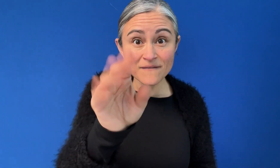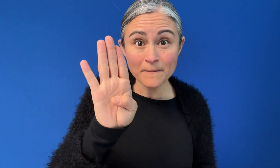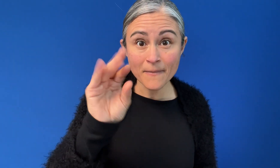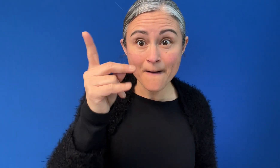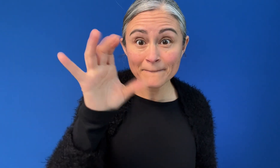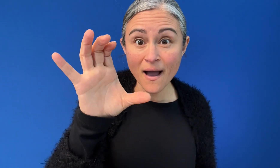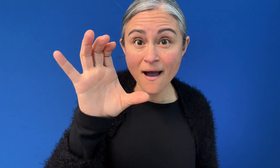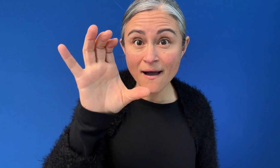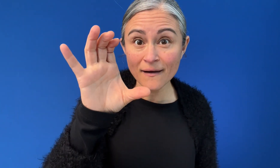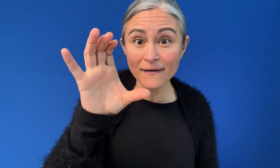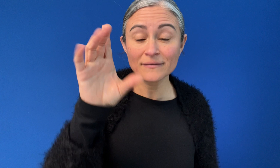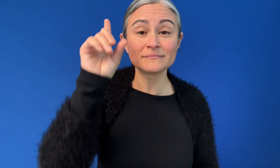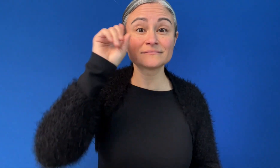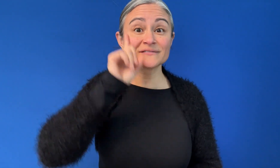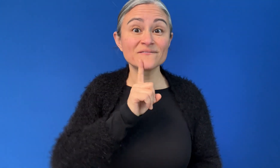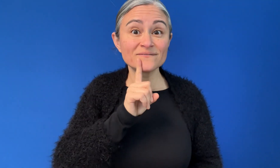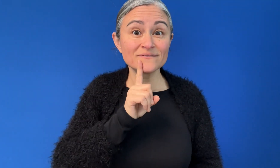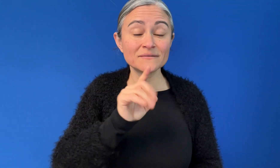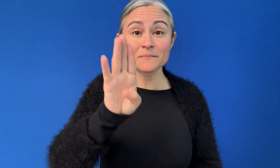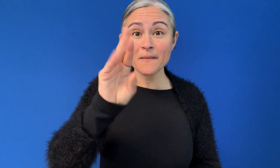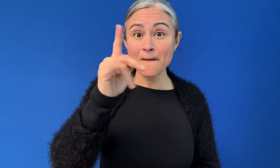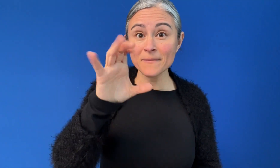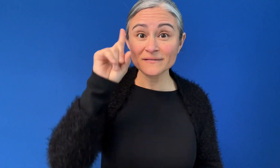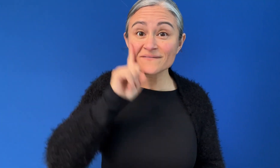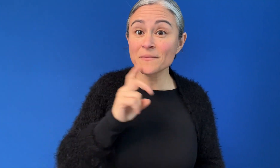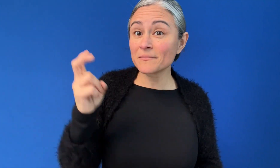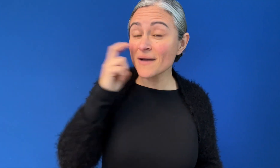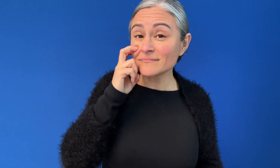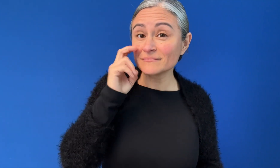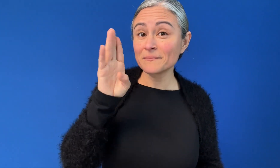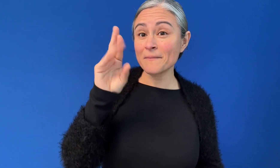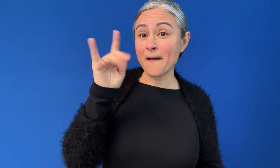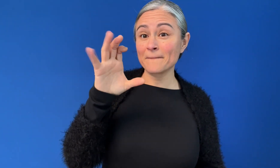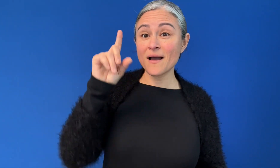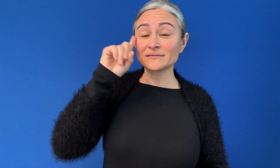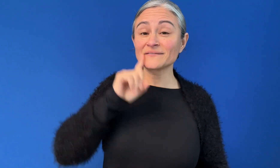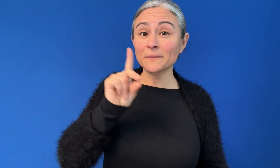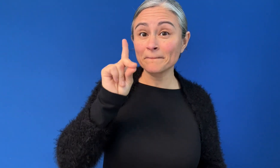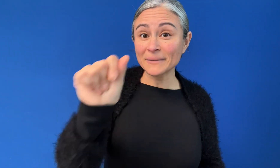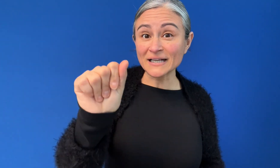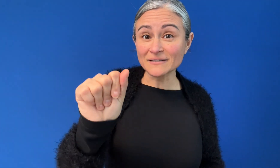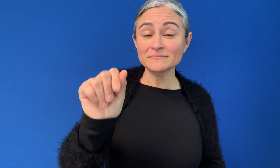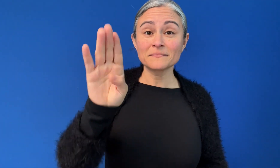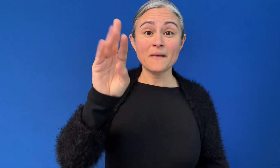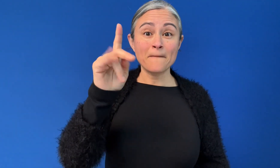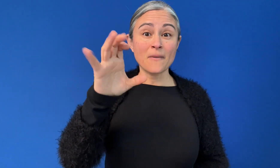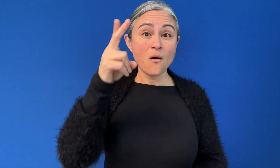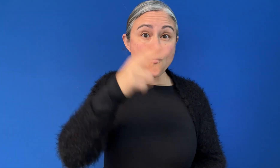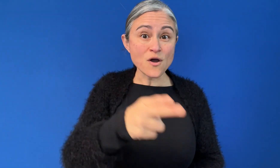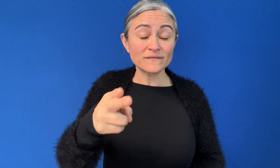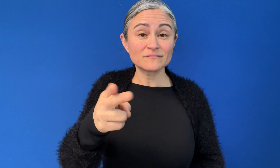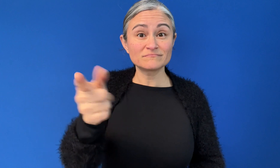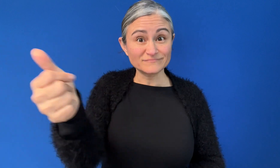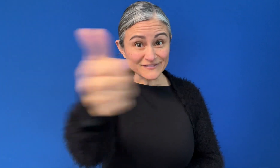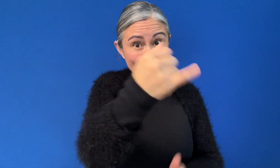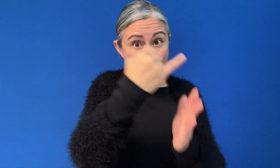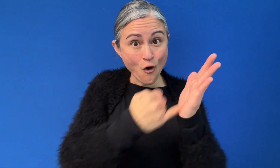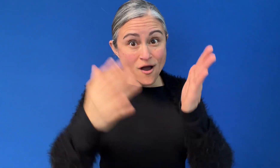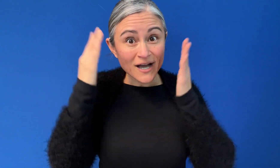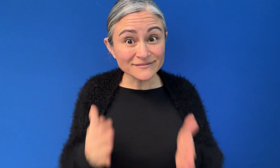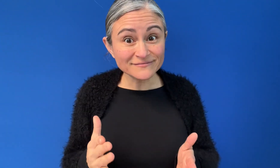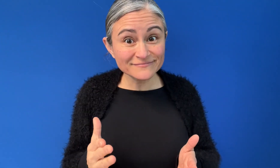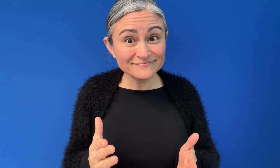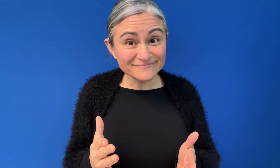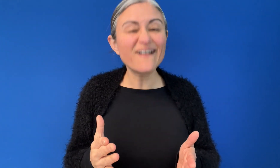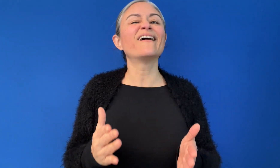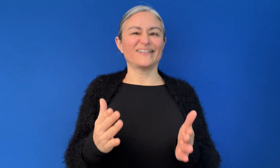Are you a BIPOC Deaf, DeafBlind, Deaf Disabled, or Hard of Hearing Artist?